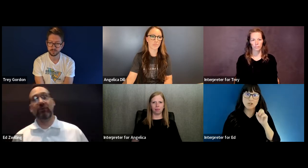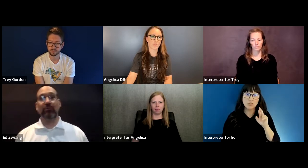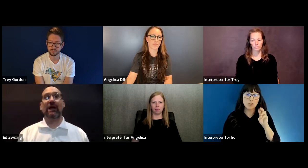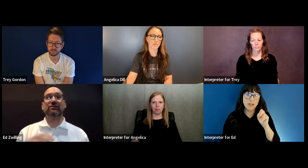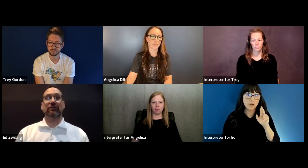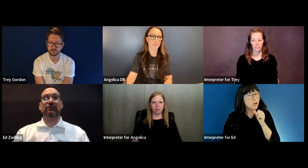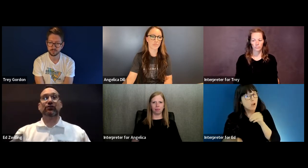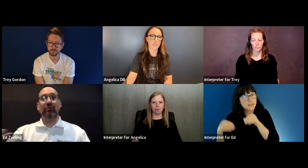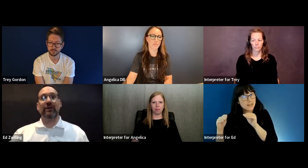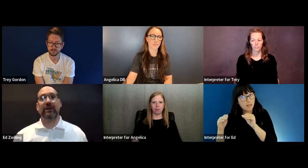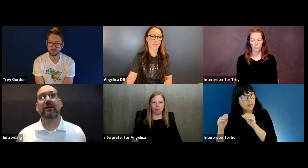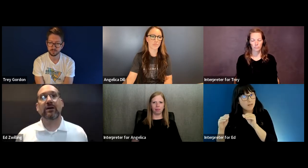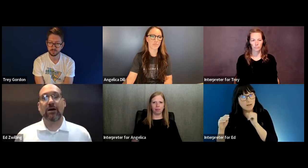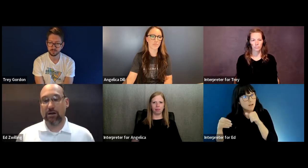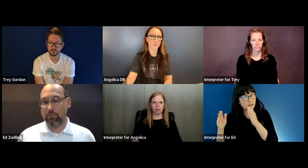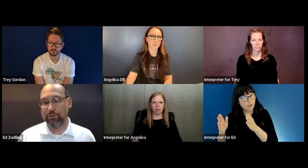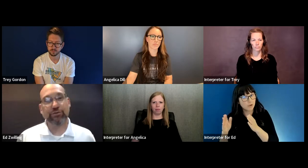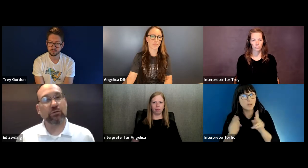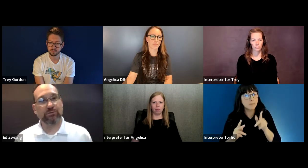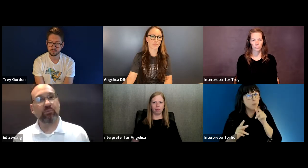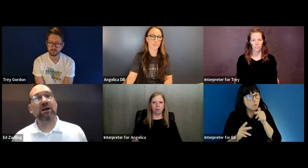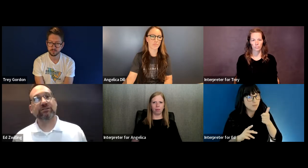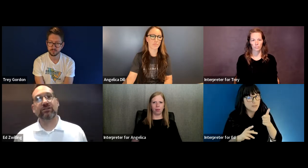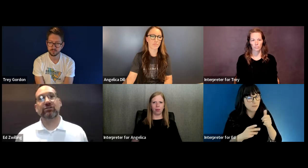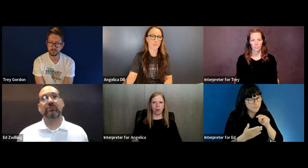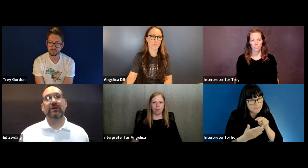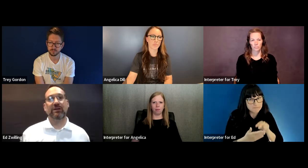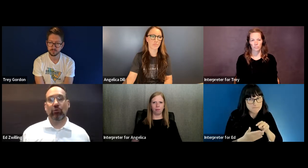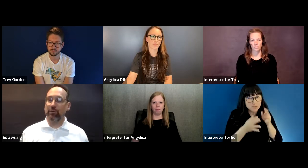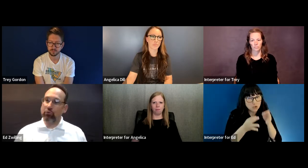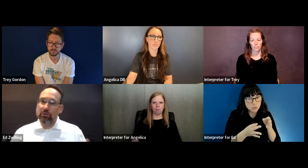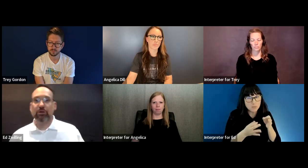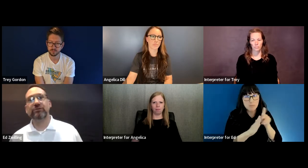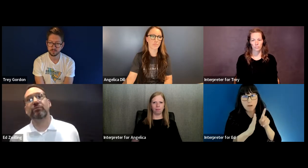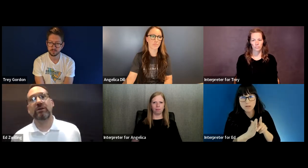people actually determining uh what the terms of policy should be and what the premiums should be